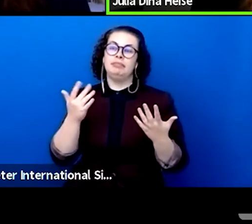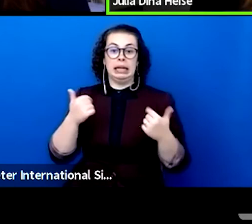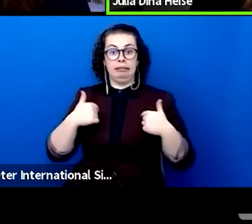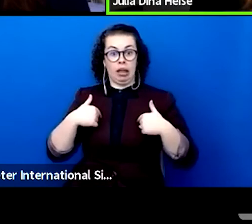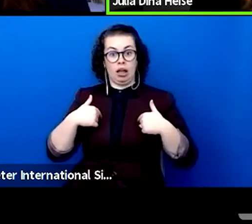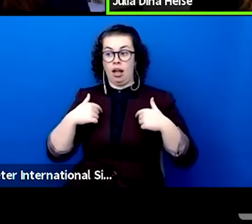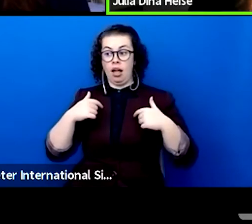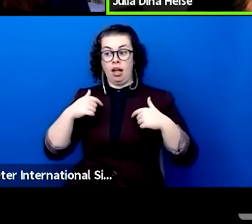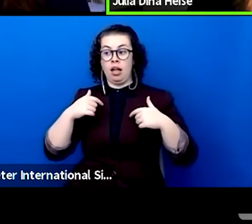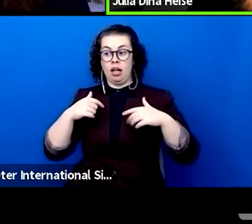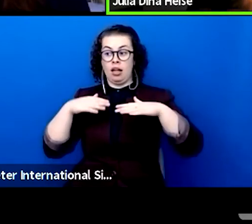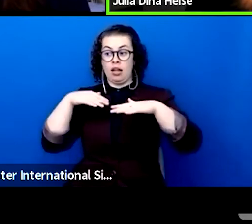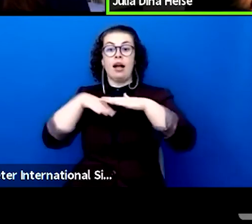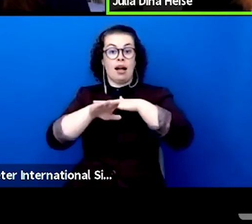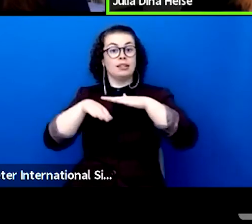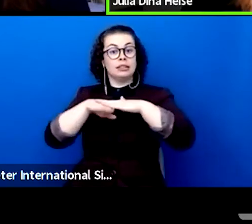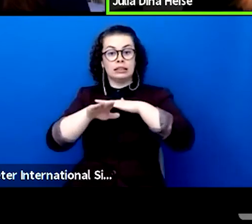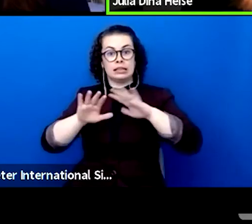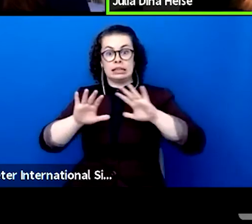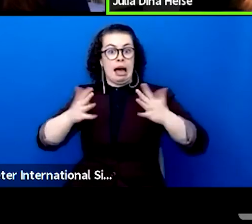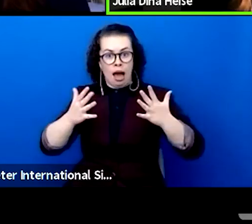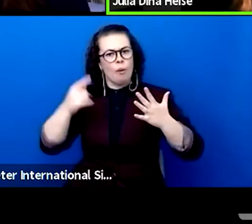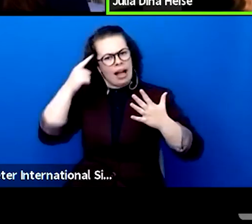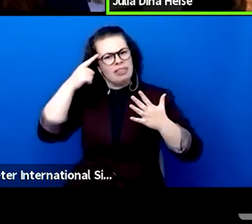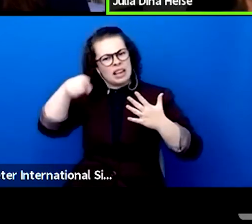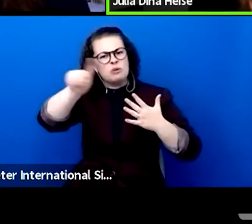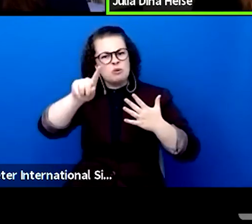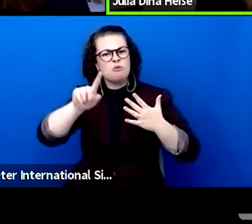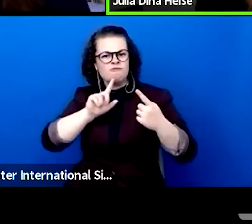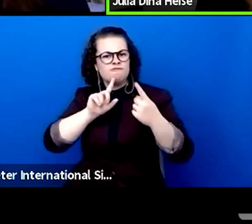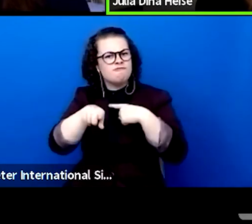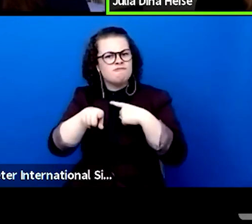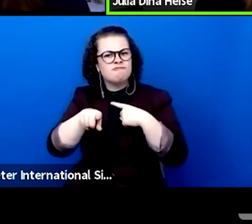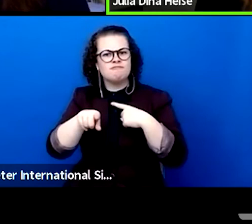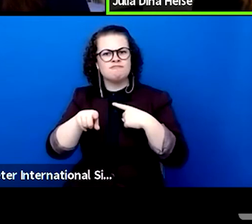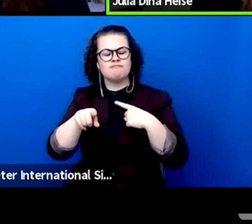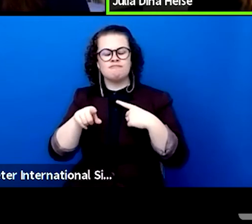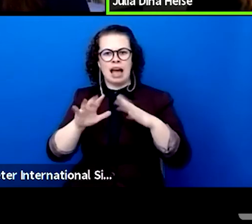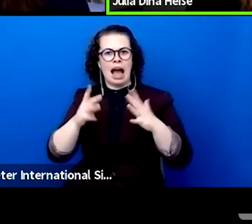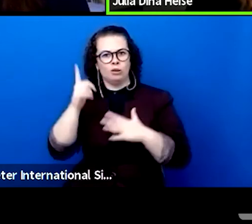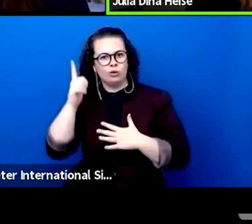experience with this. I think this we have already answered and there is, has been one thought,